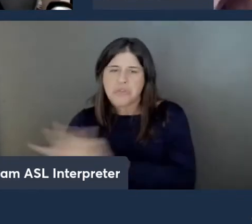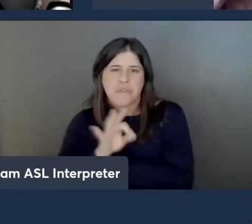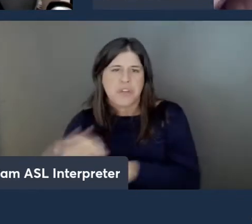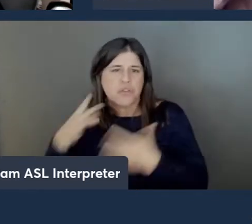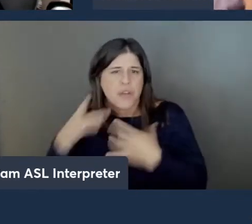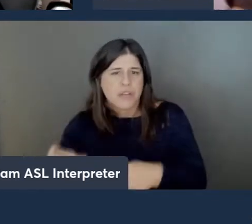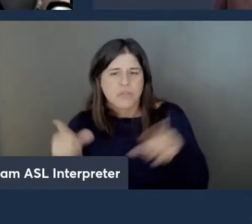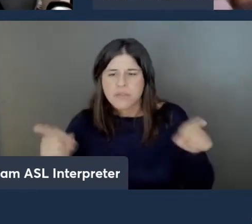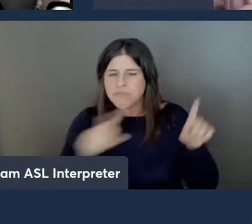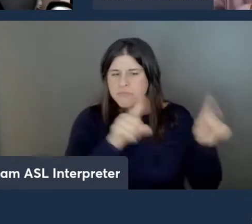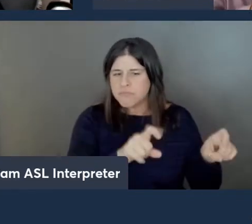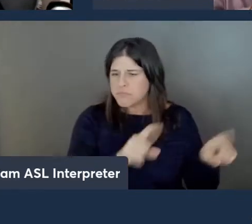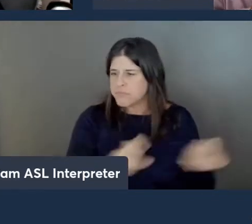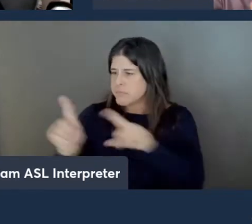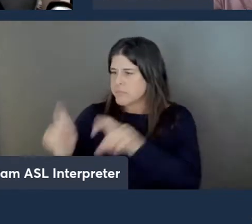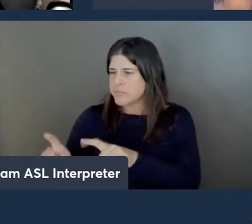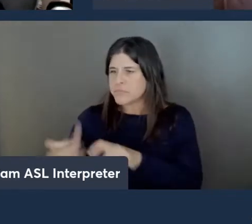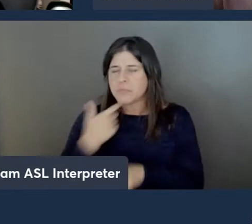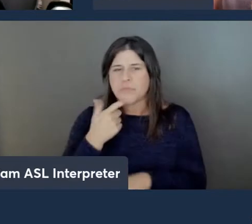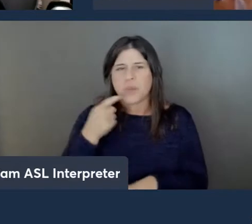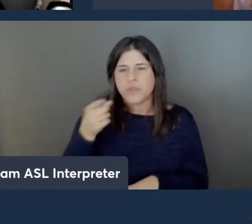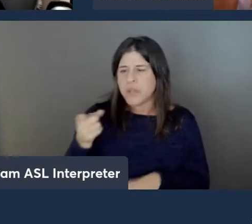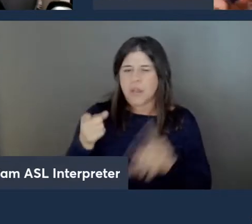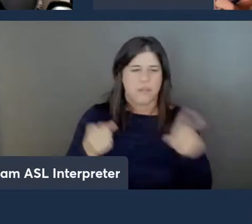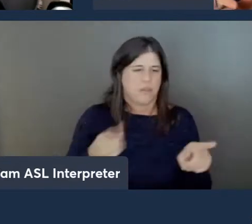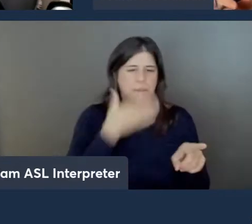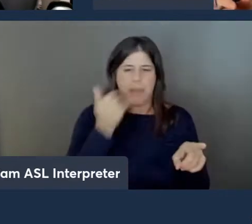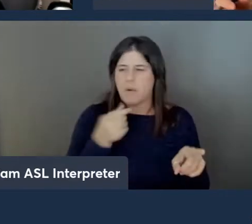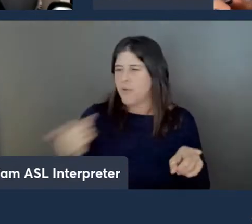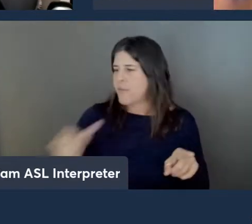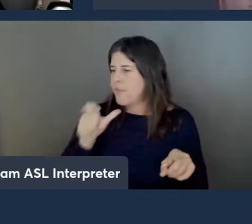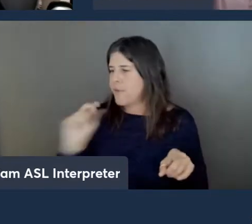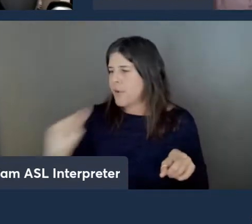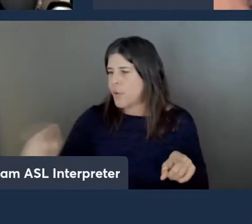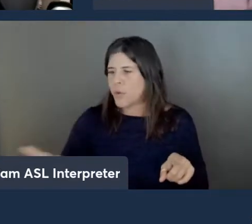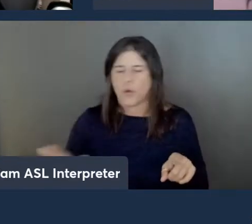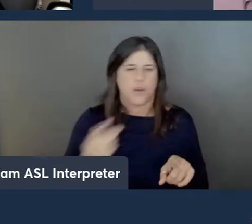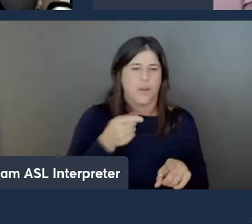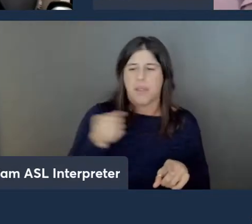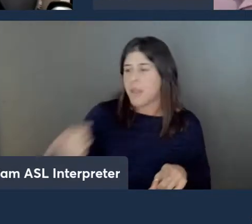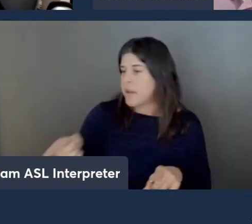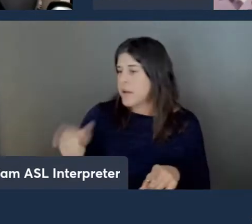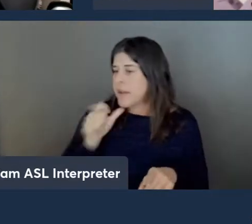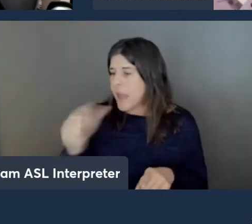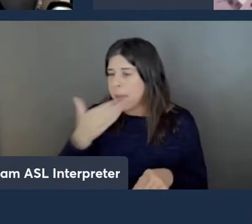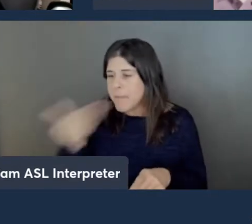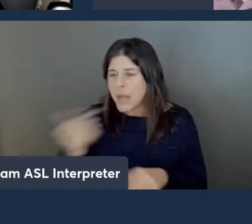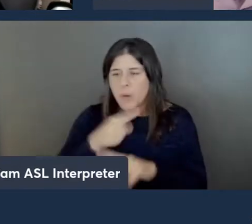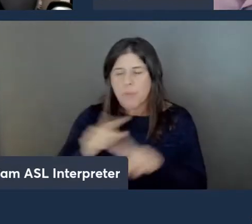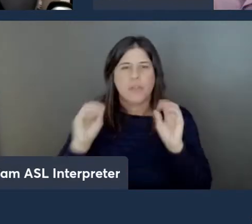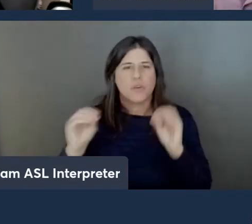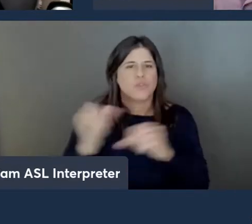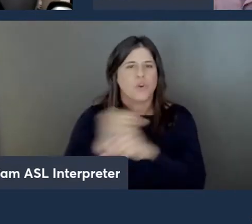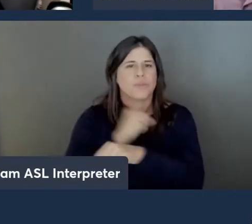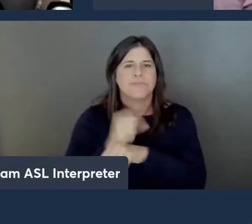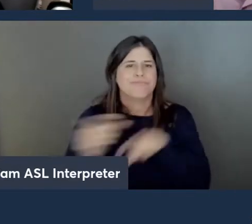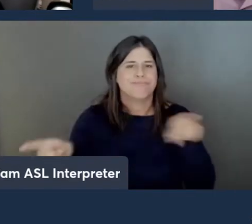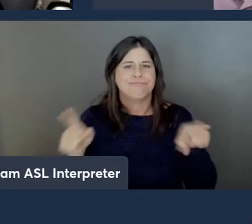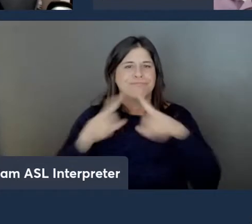it will say this feature is better. This feature is not better or perhaps there is no statistical difference between these features.